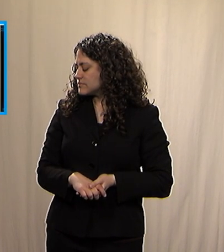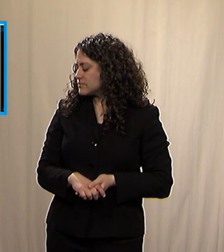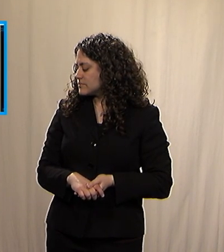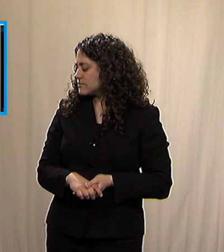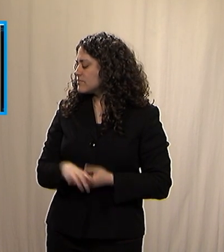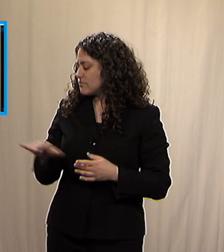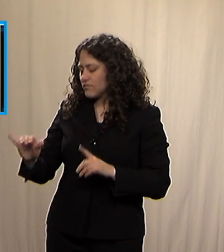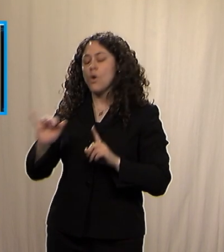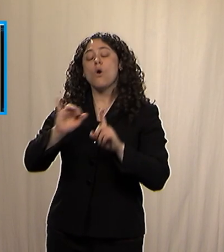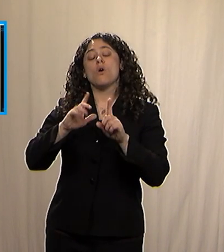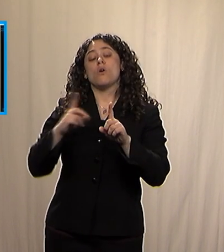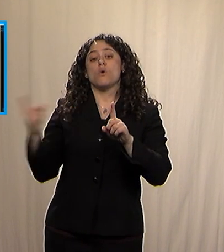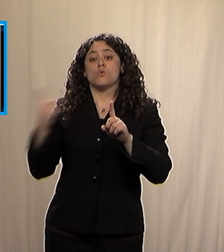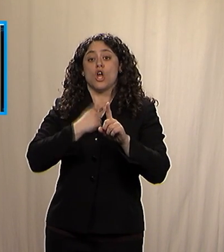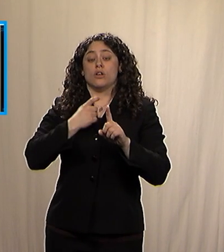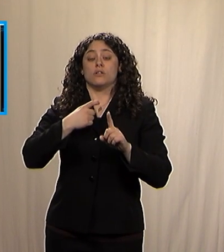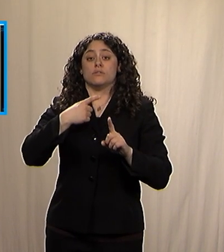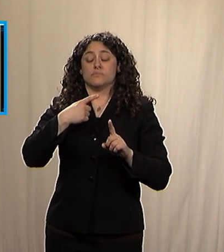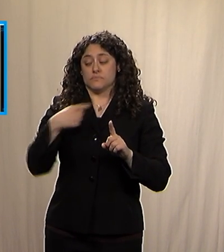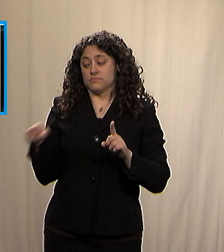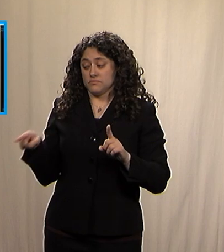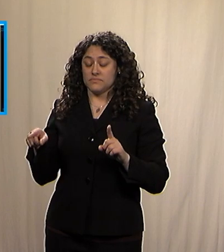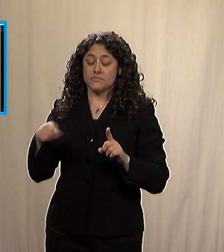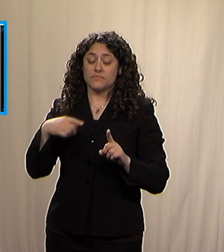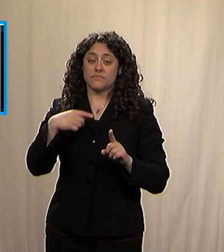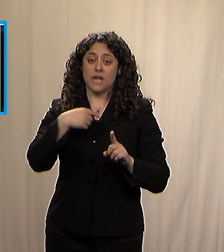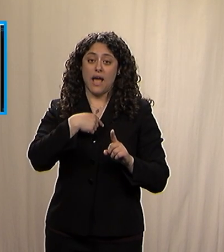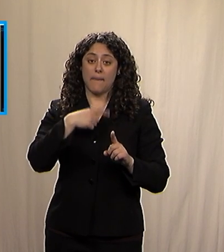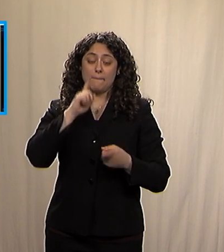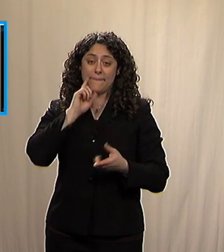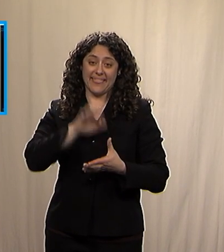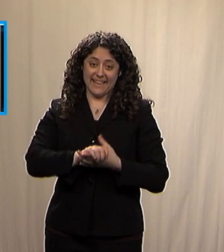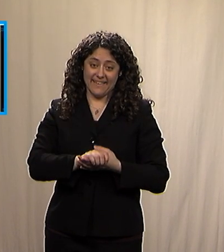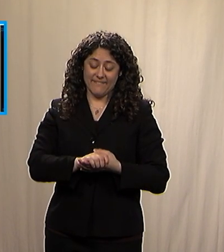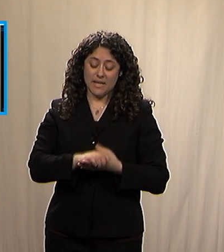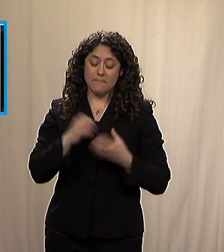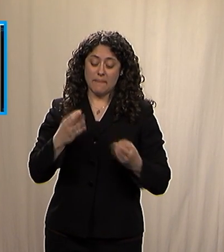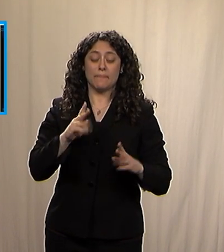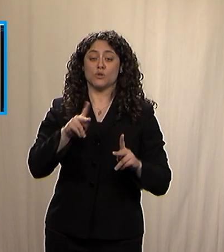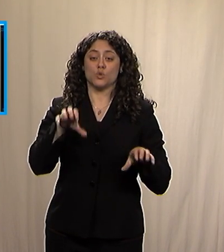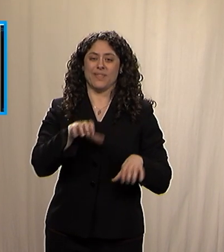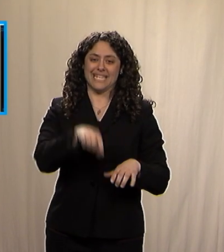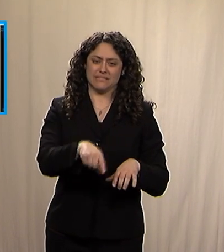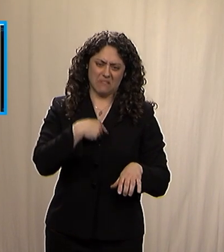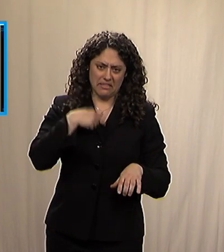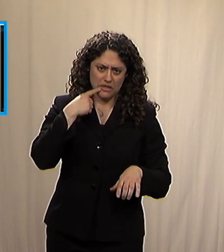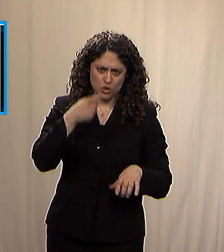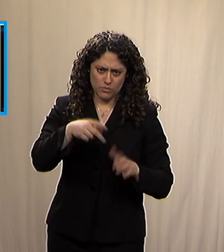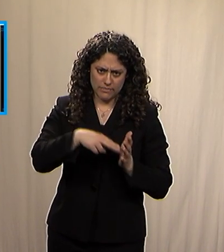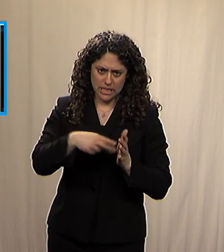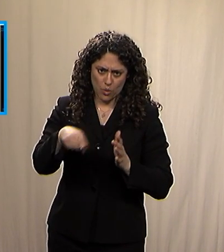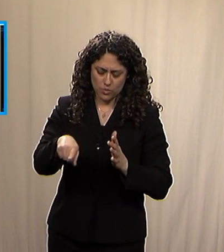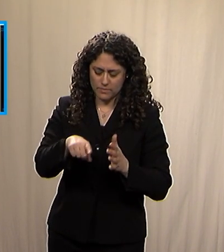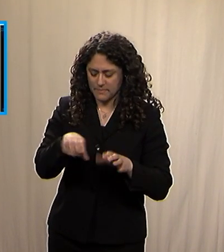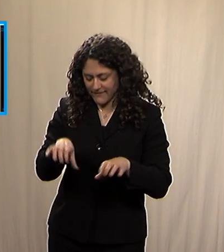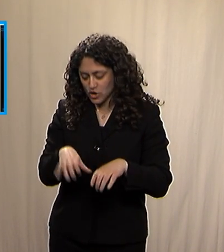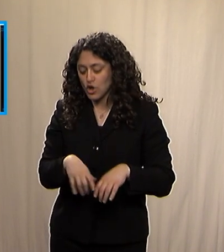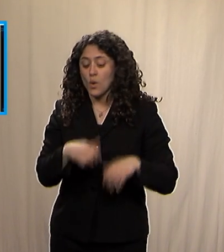I believe that many interpreters do this. And I assume these behaviors, without formal training, with experience as I'm sure you have found